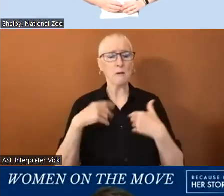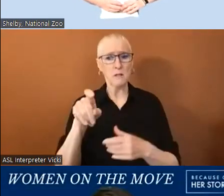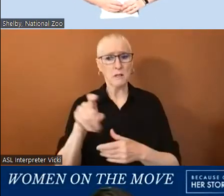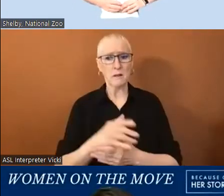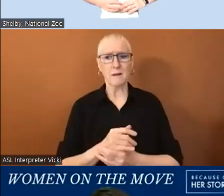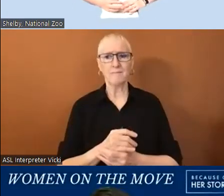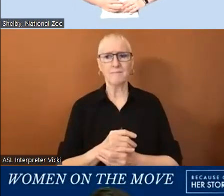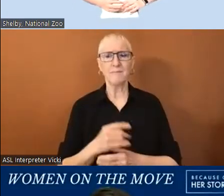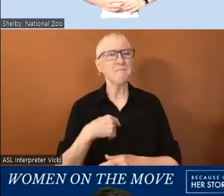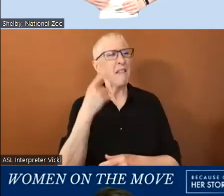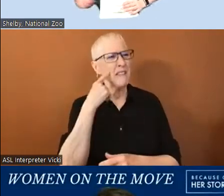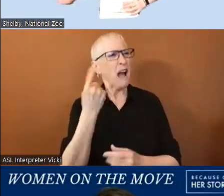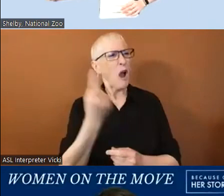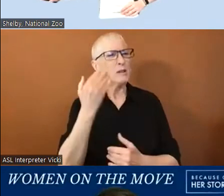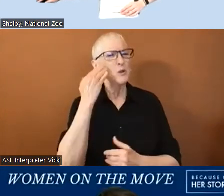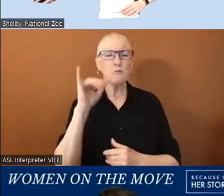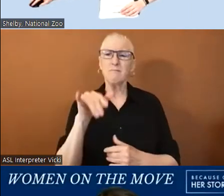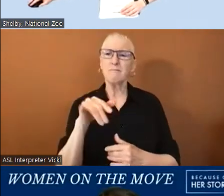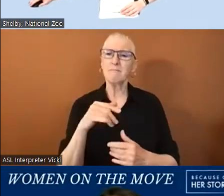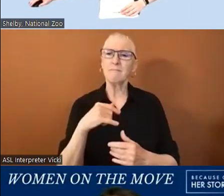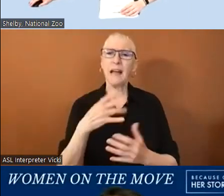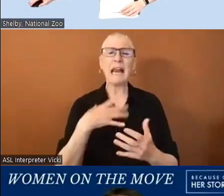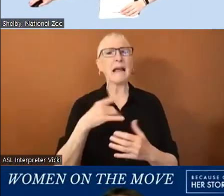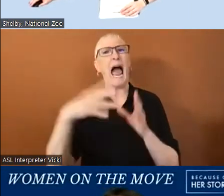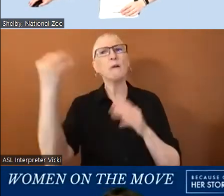Kim: I think I always knew that I wanted, you know, I liked being outside. I liked working with animals.